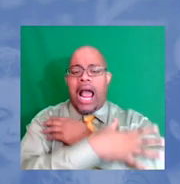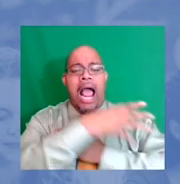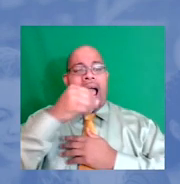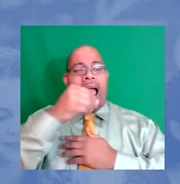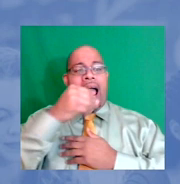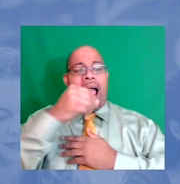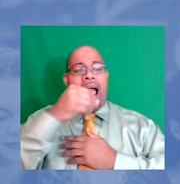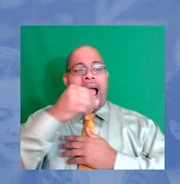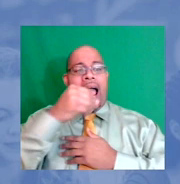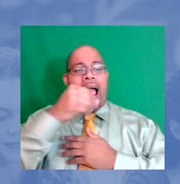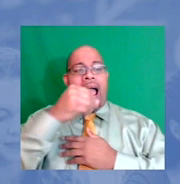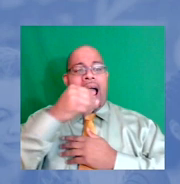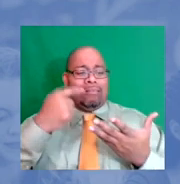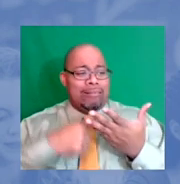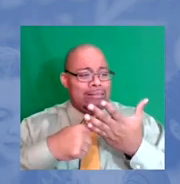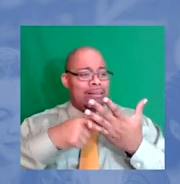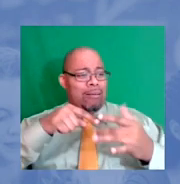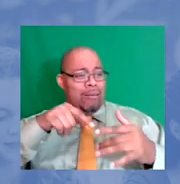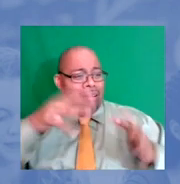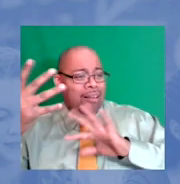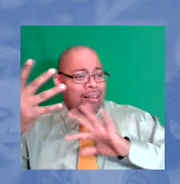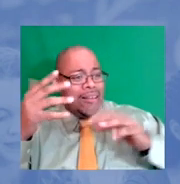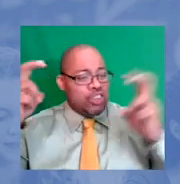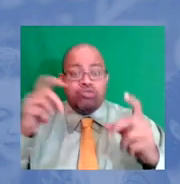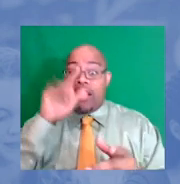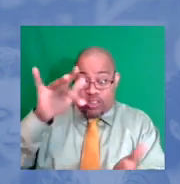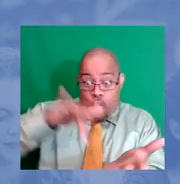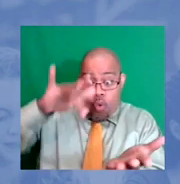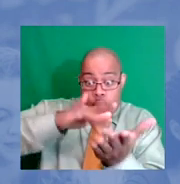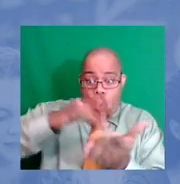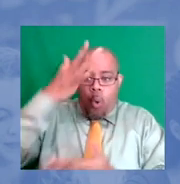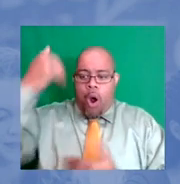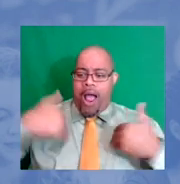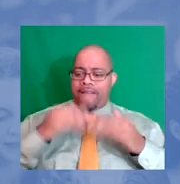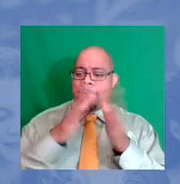THIS IS REALLY AT THE CORE OF WHY WE HAVE PUBLIC EDUCATION.